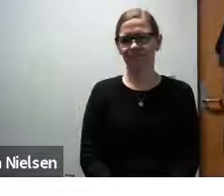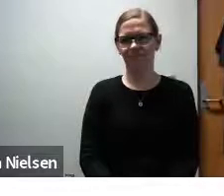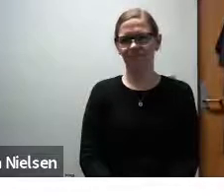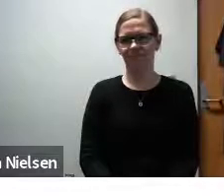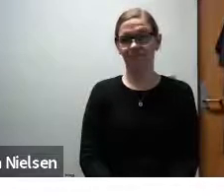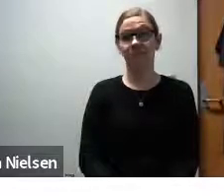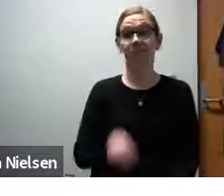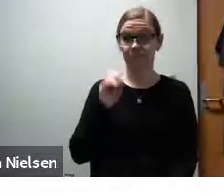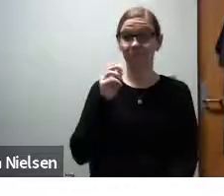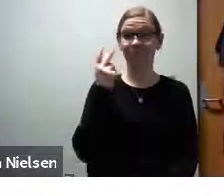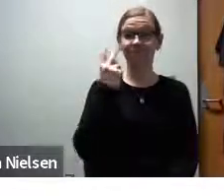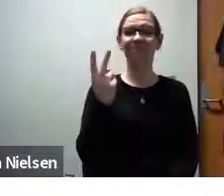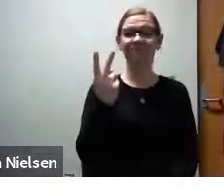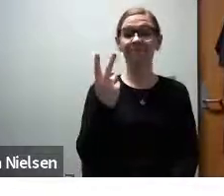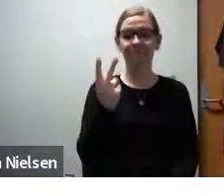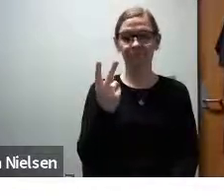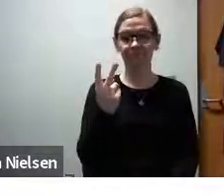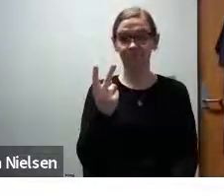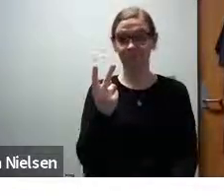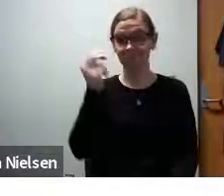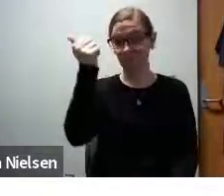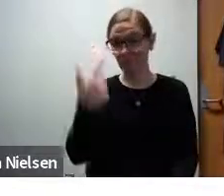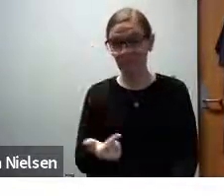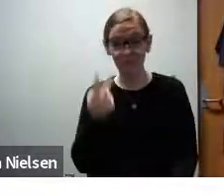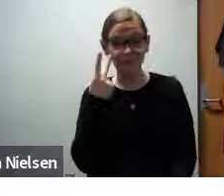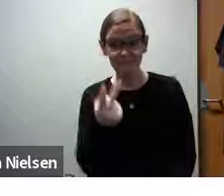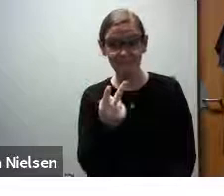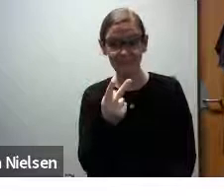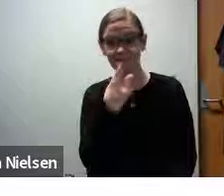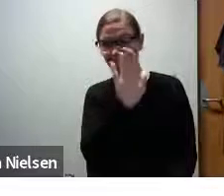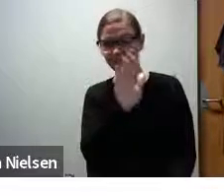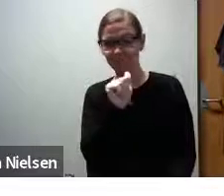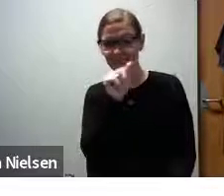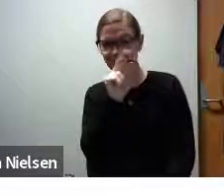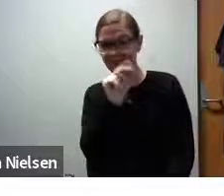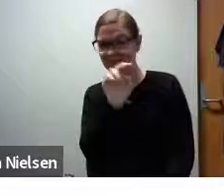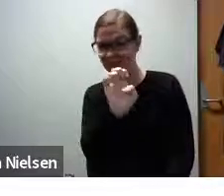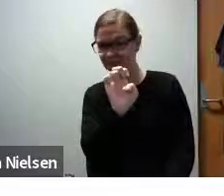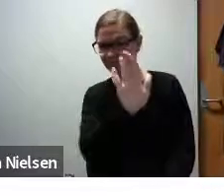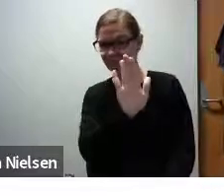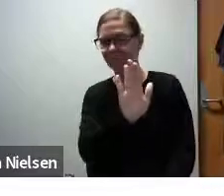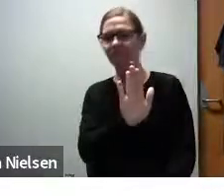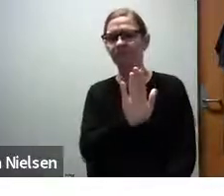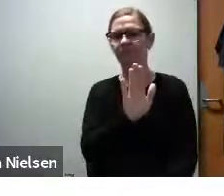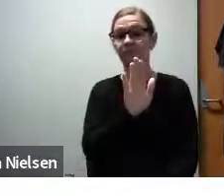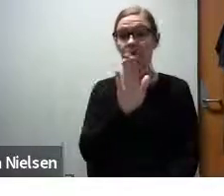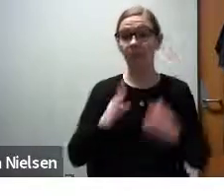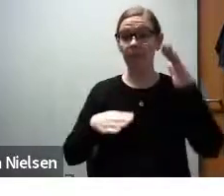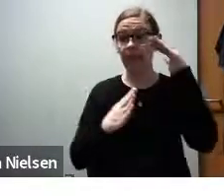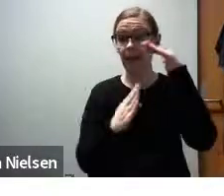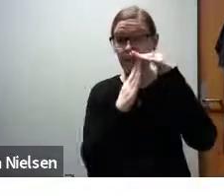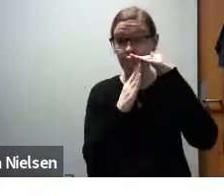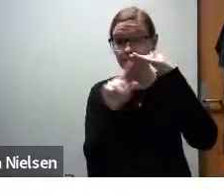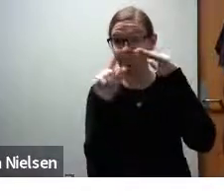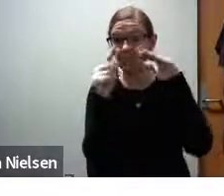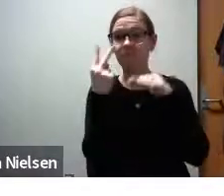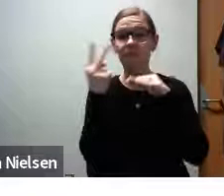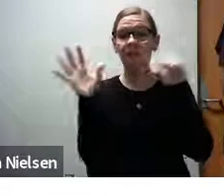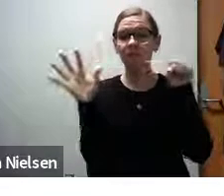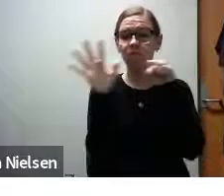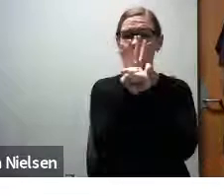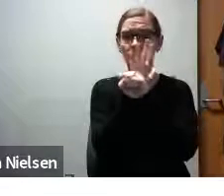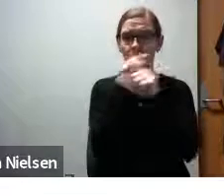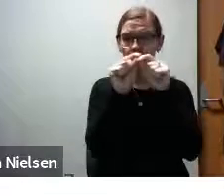So everybody sees Anne's whiteboard. Now up at the very top, as long as you have the whiteboard full screen, you should see the View Options again.